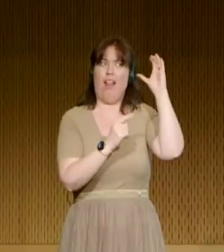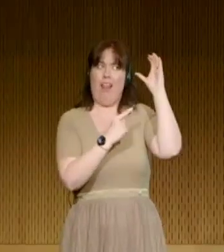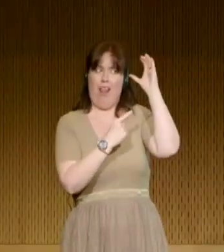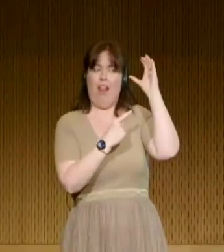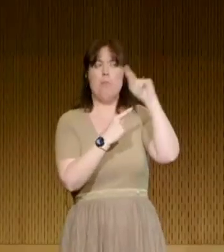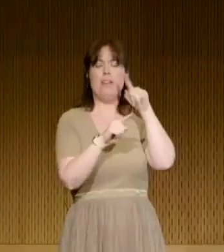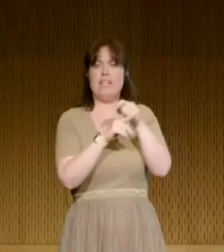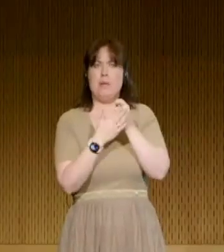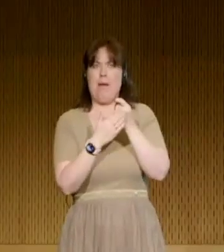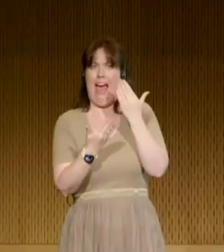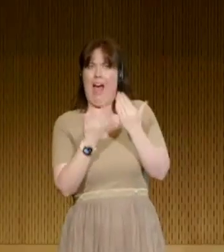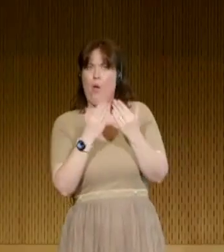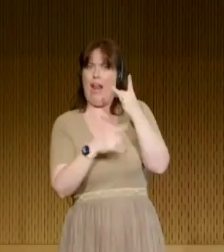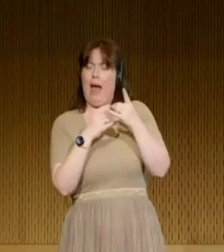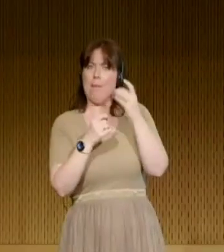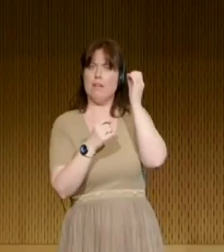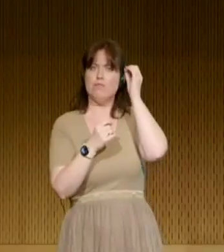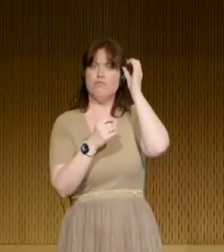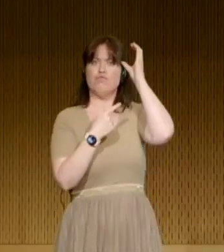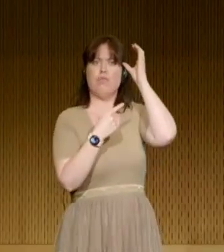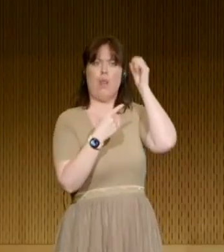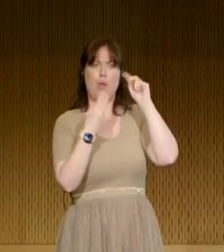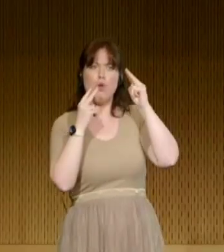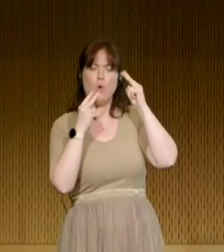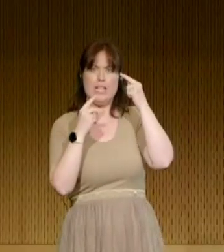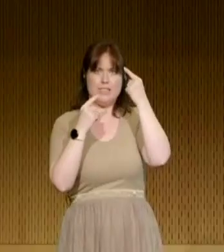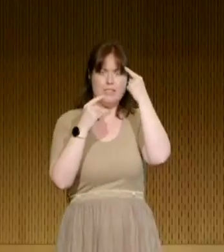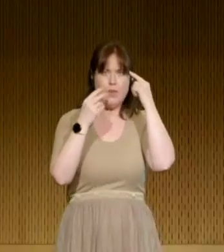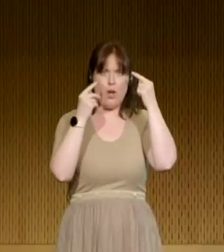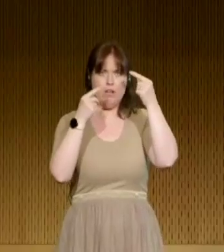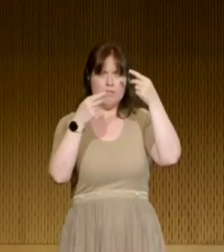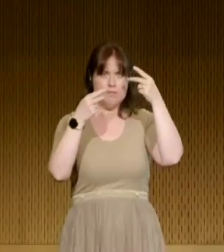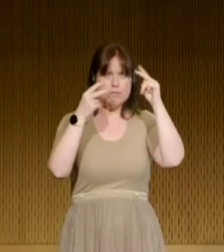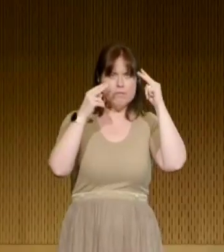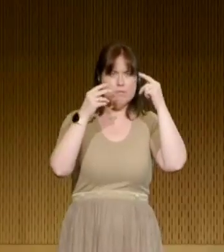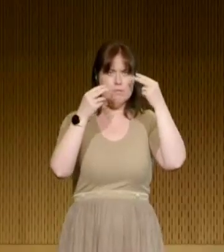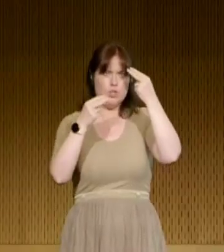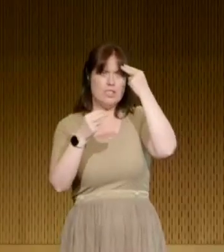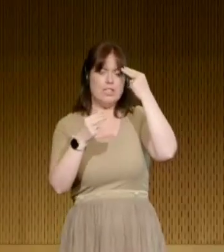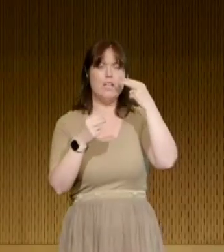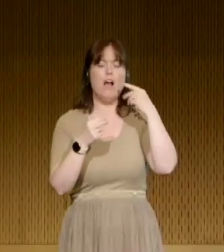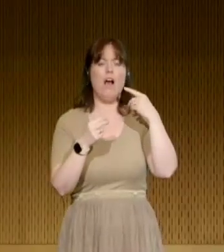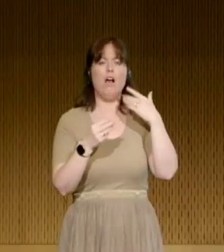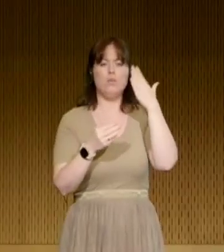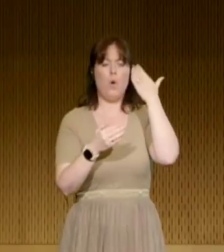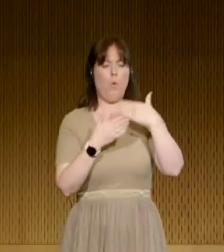has occurred. The metacognition processes, the understanding of this works for me to help me